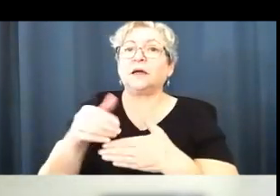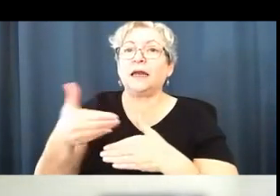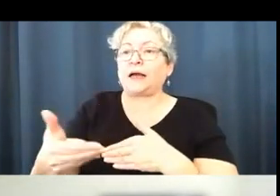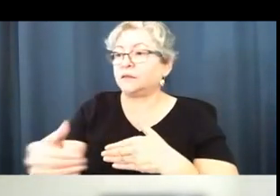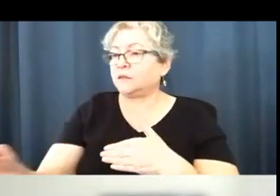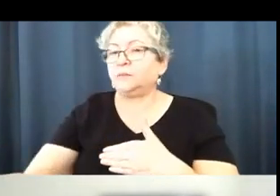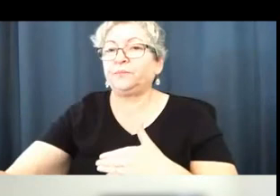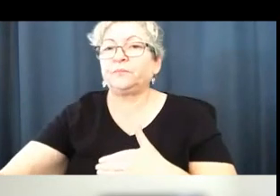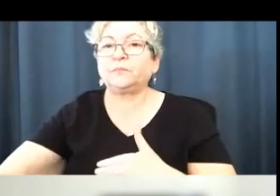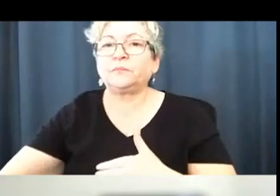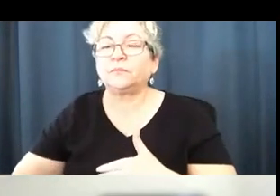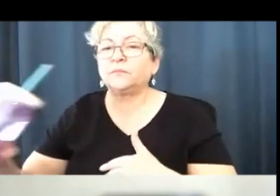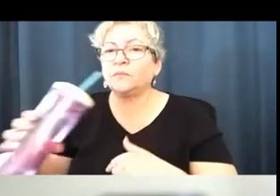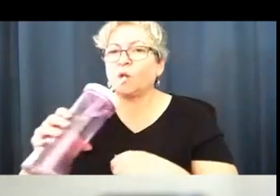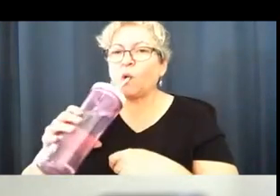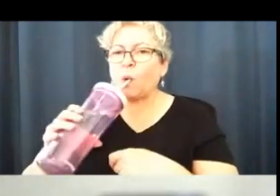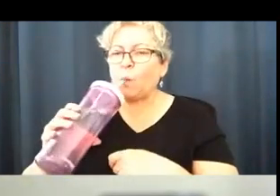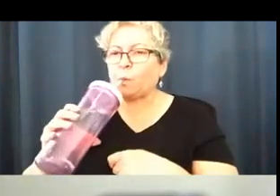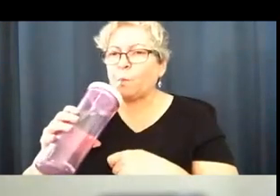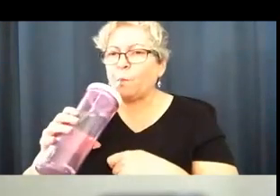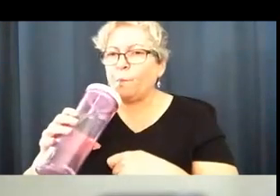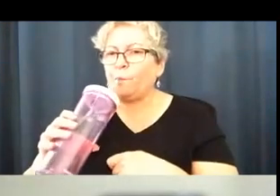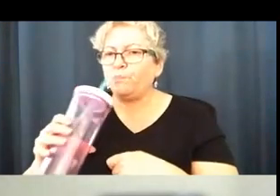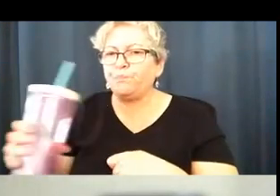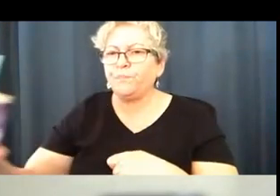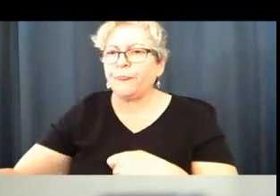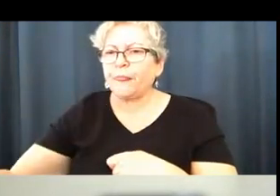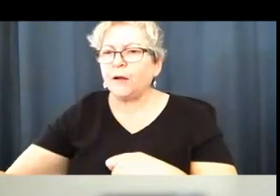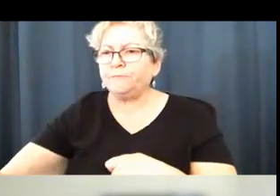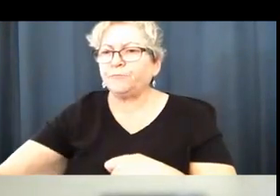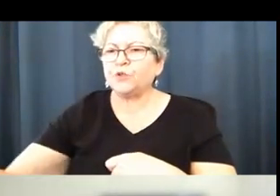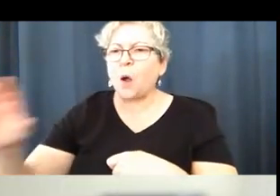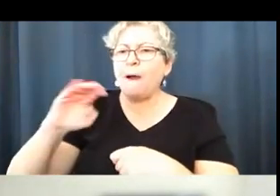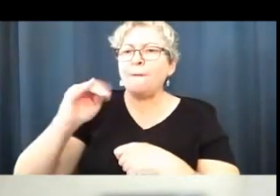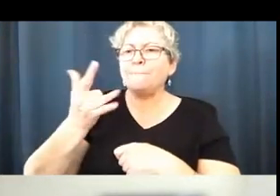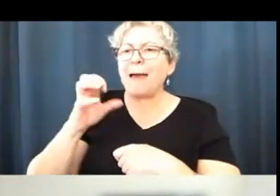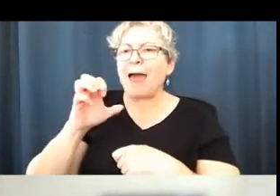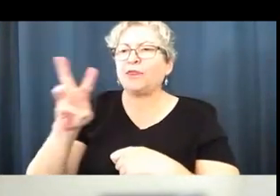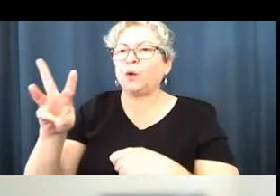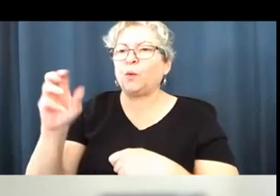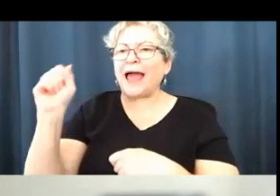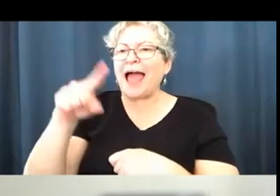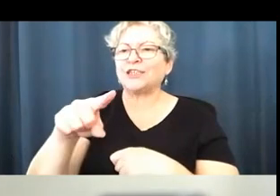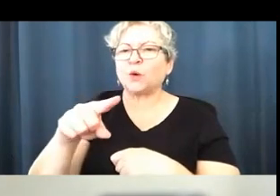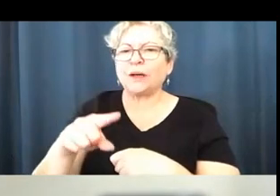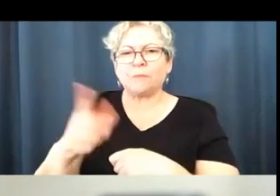[Matthew] Can I ask you a clarifying question William? you may Matthew, hello? Thank you, hi there, because I get asked this all the time